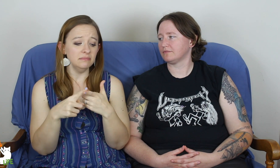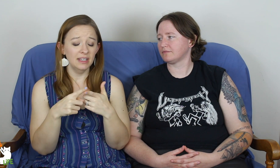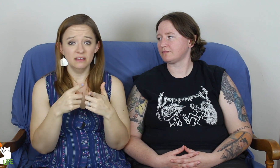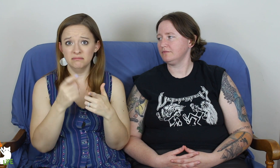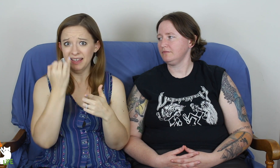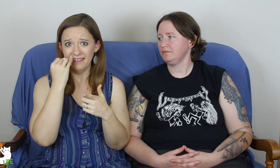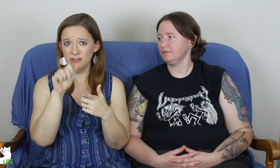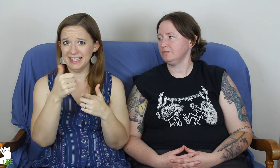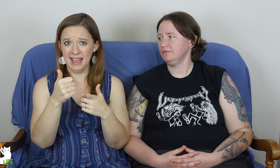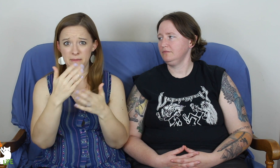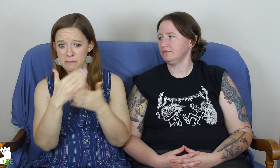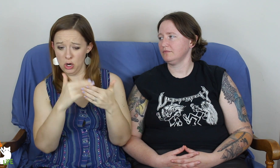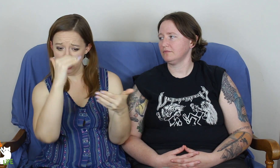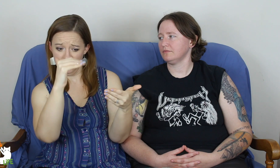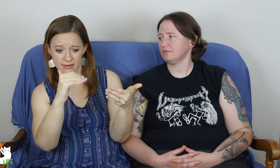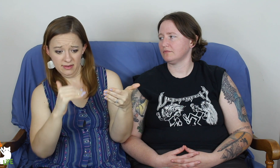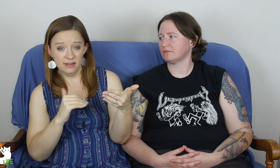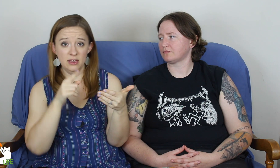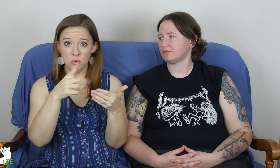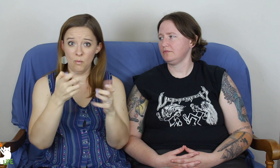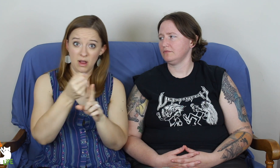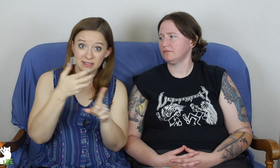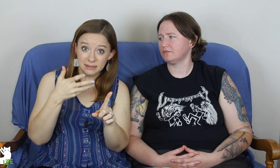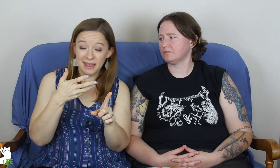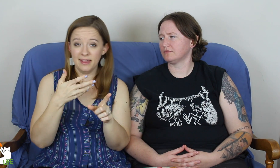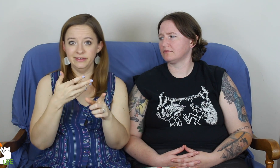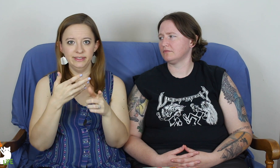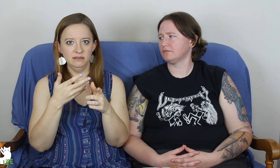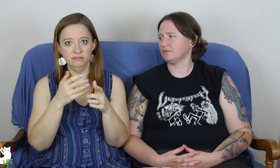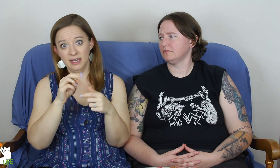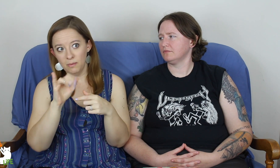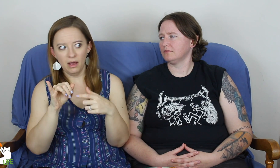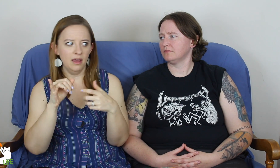Then if you guys have any parts of this that you want more information about,